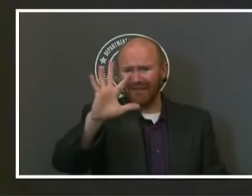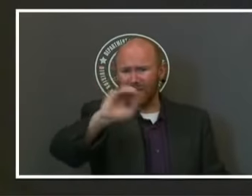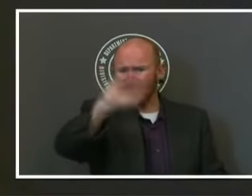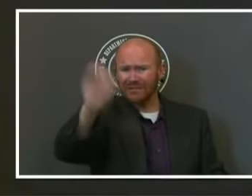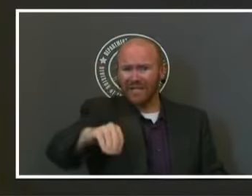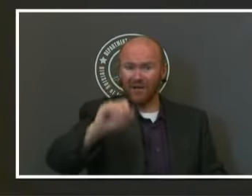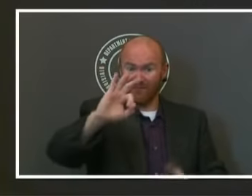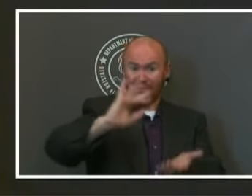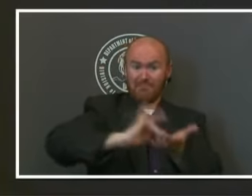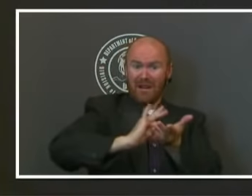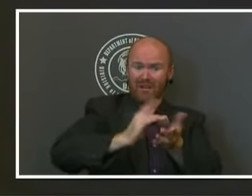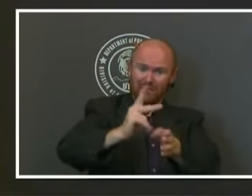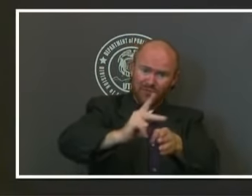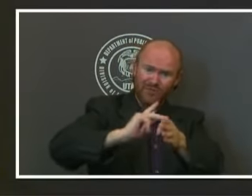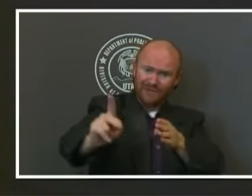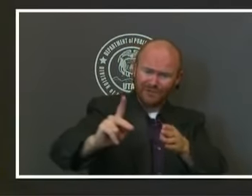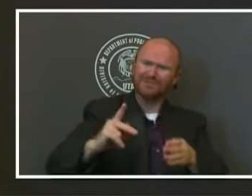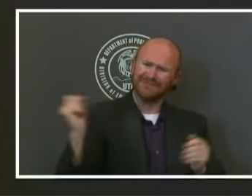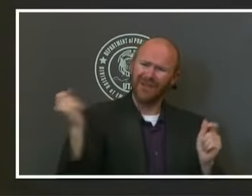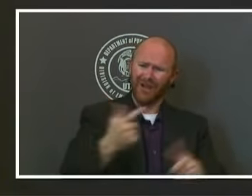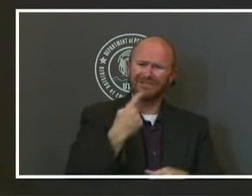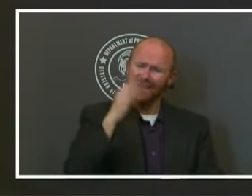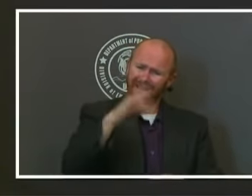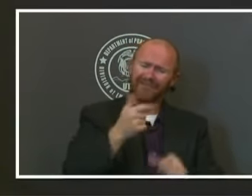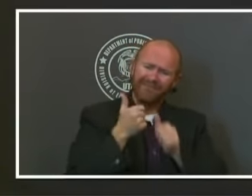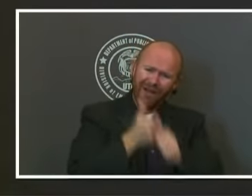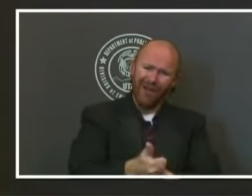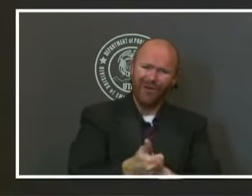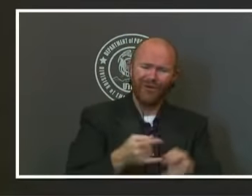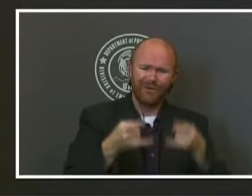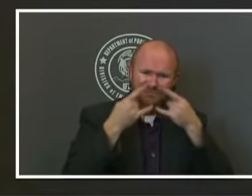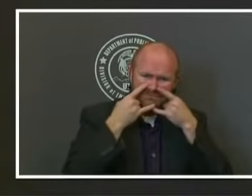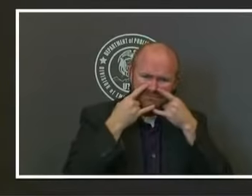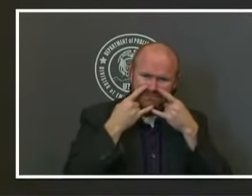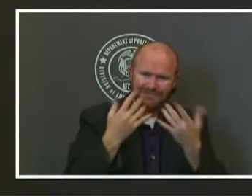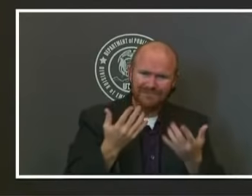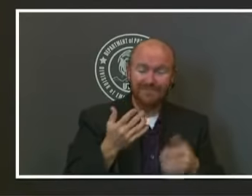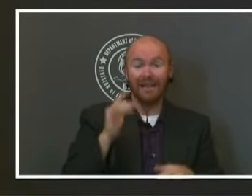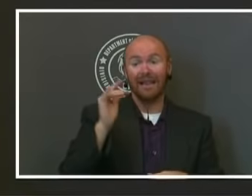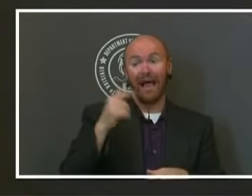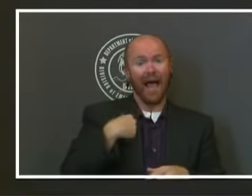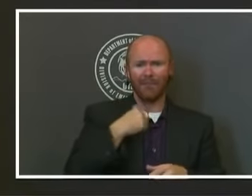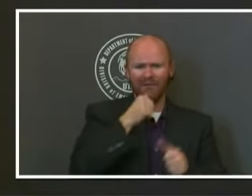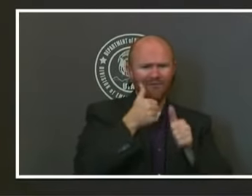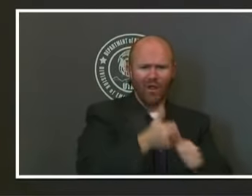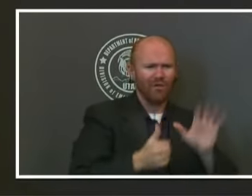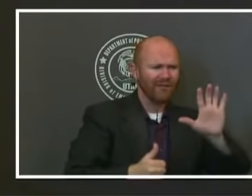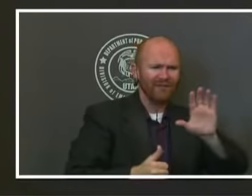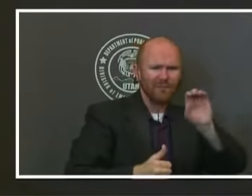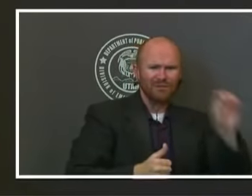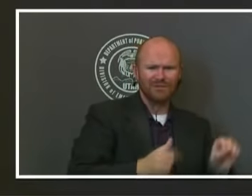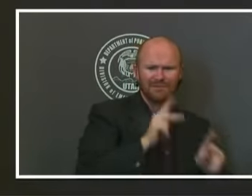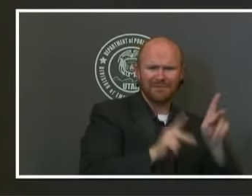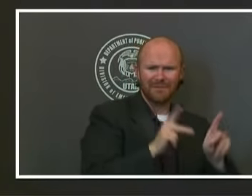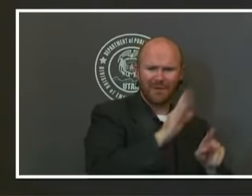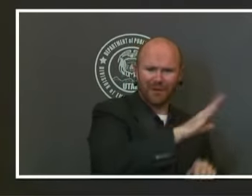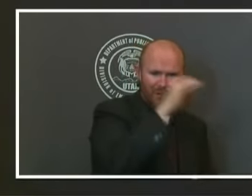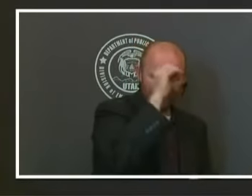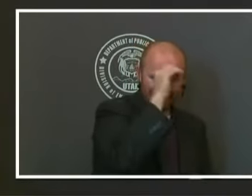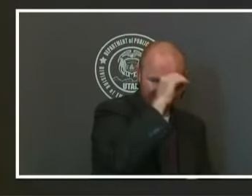generally speaking we're wise to fall the ninety five percent and that's what we're doing in